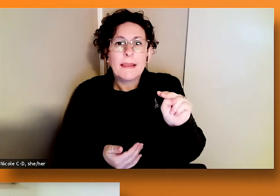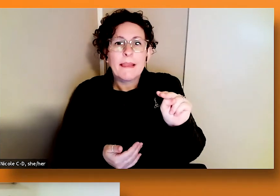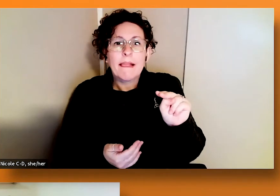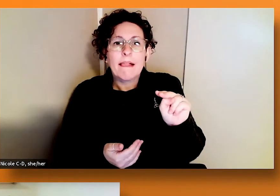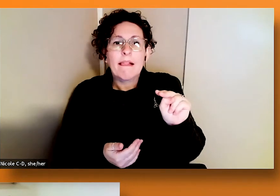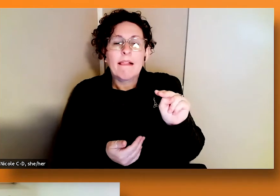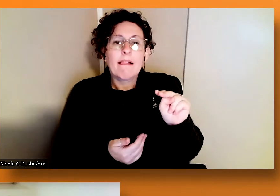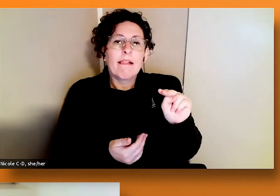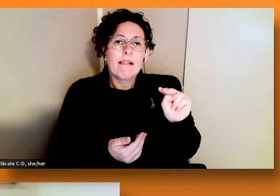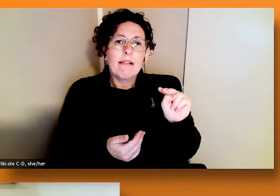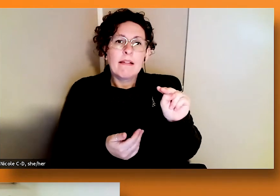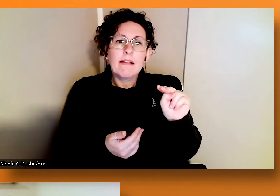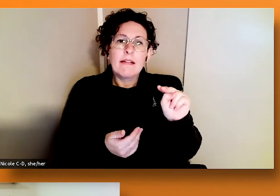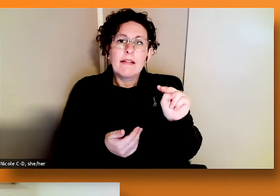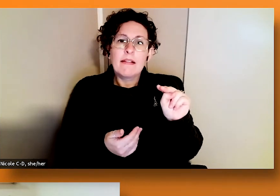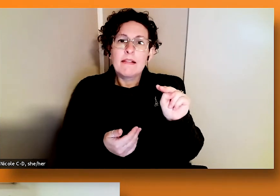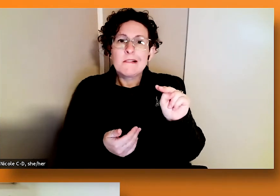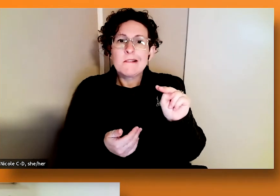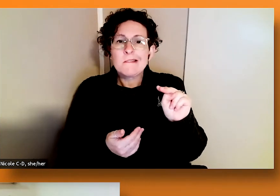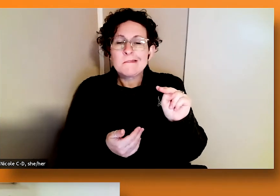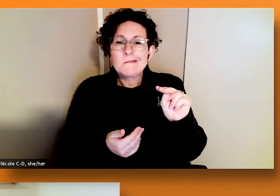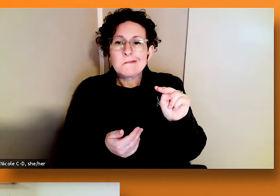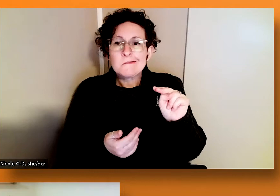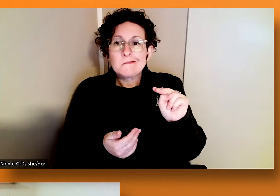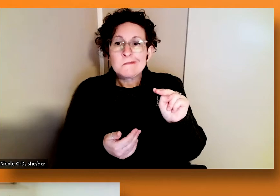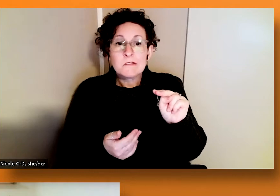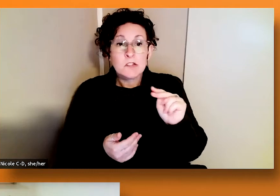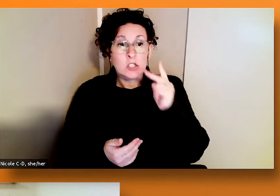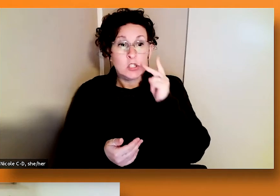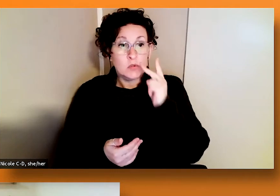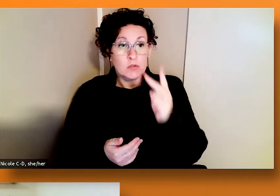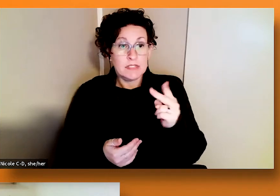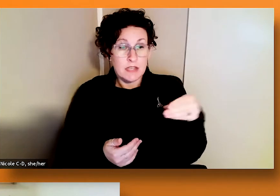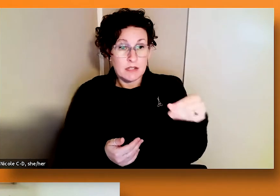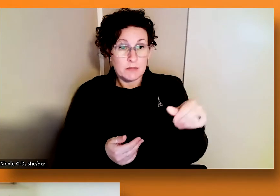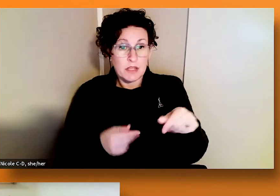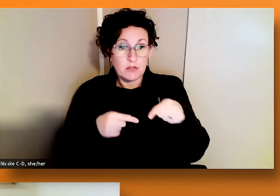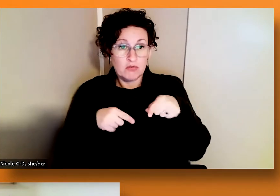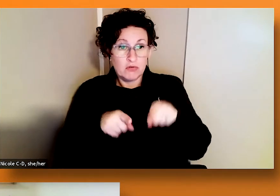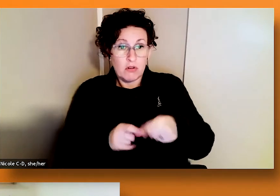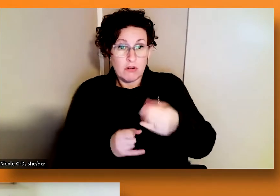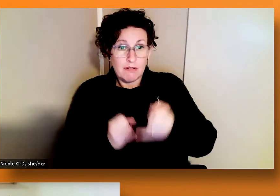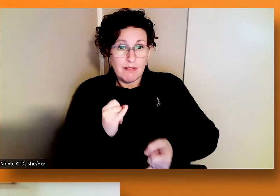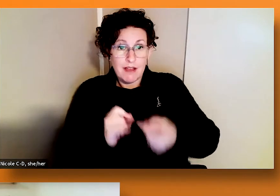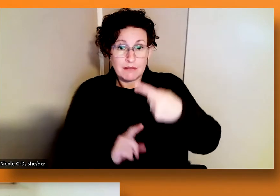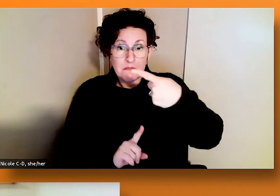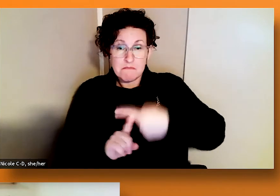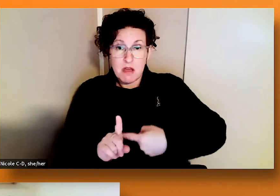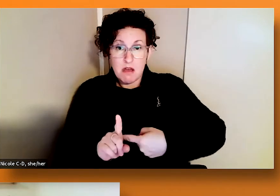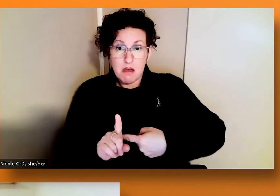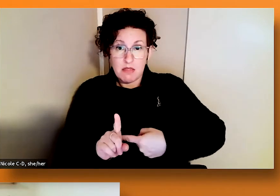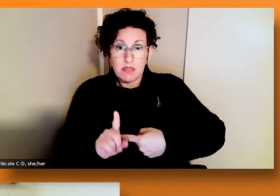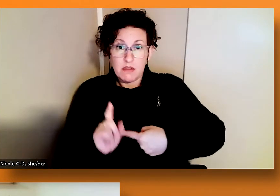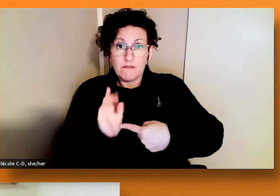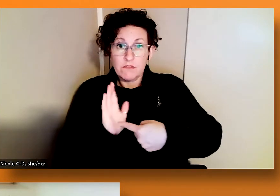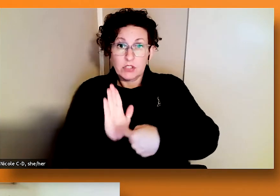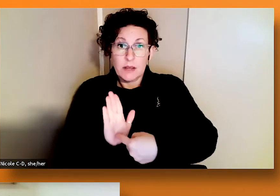that's on the screen, when you see an expense during the last month, for instance,